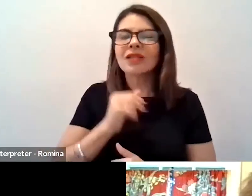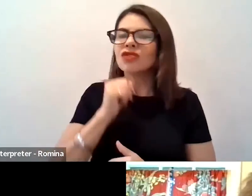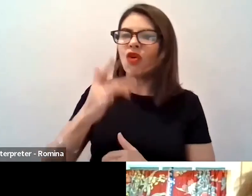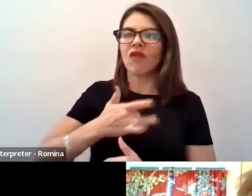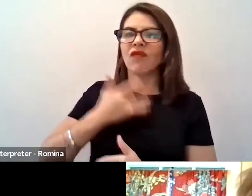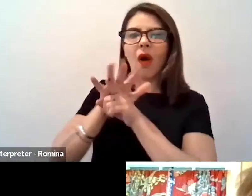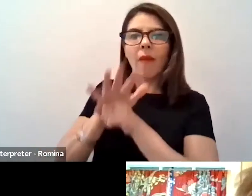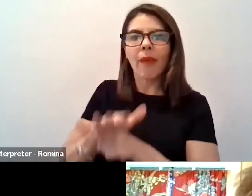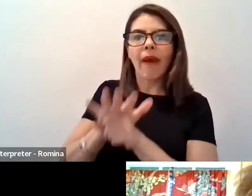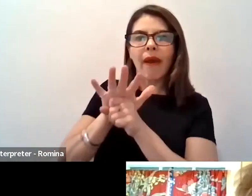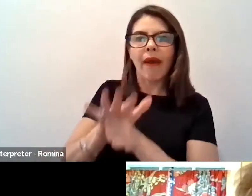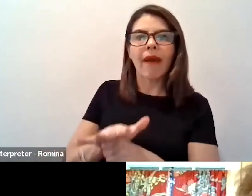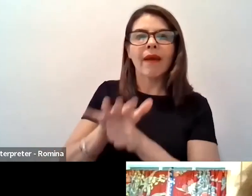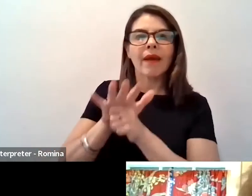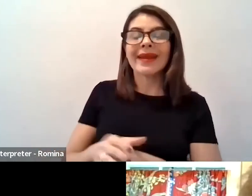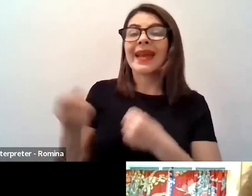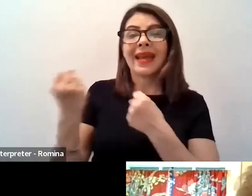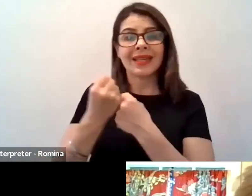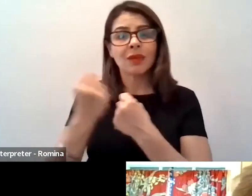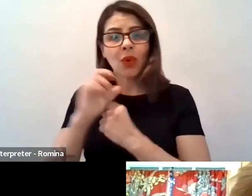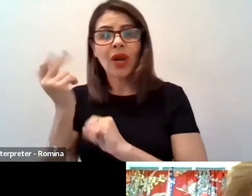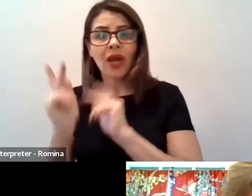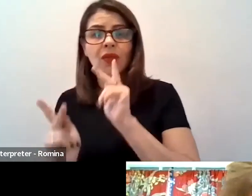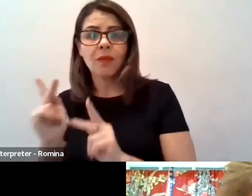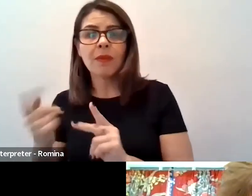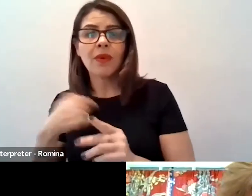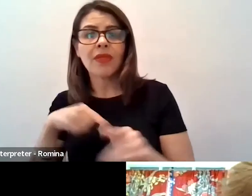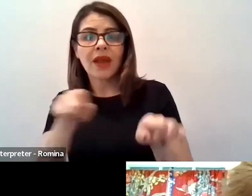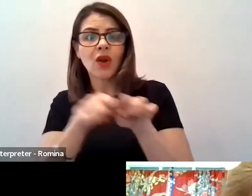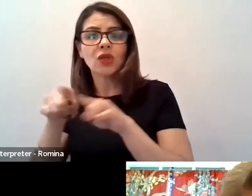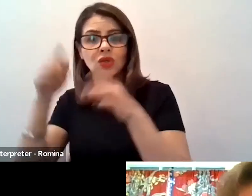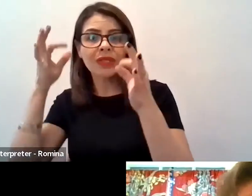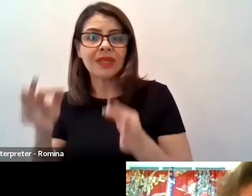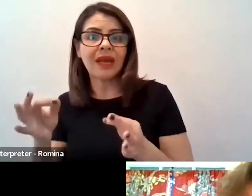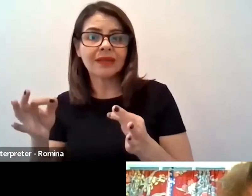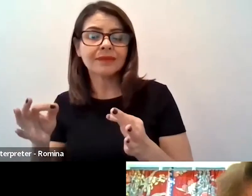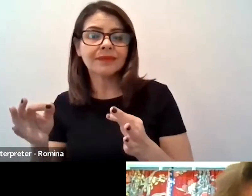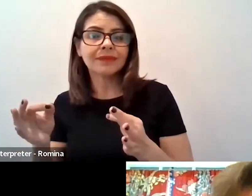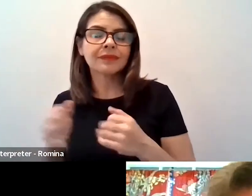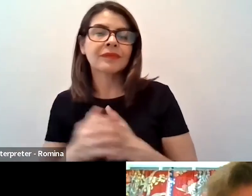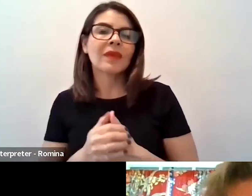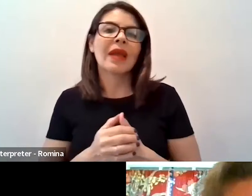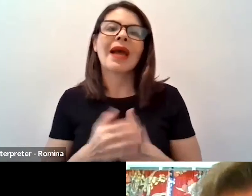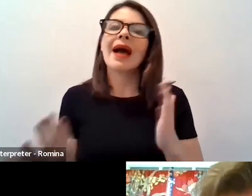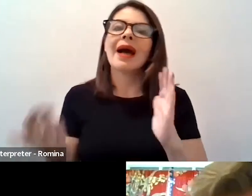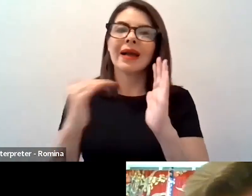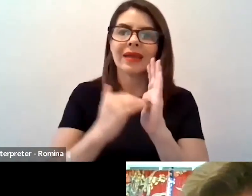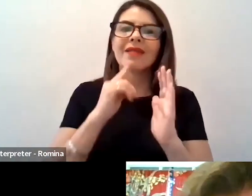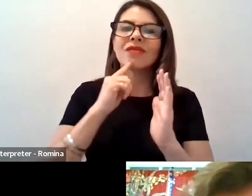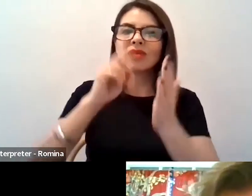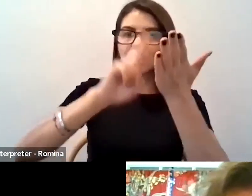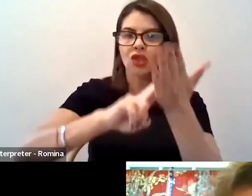and support your fellow performers who make that choice. Again, there are contractual provisions to